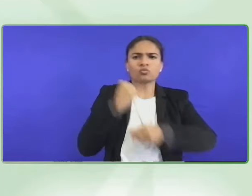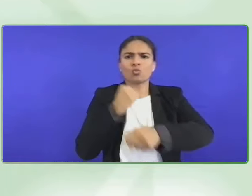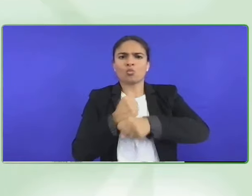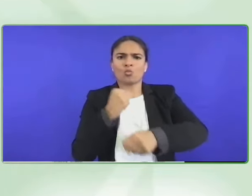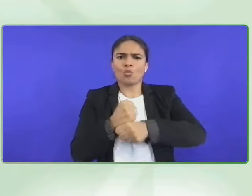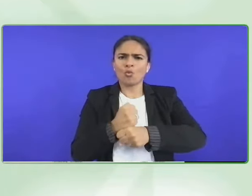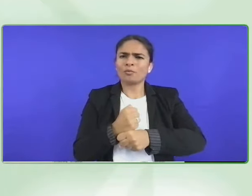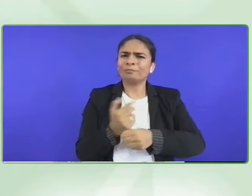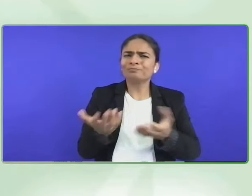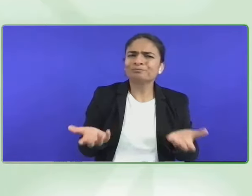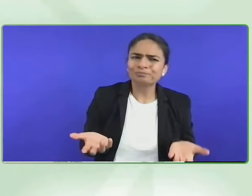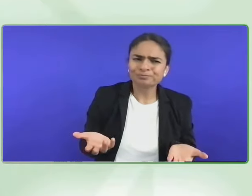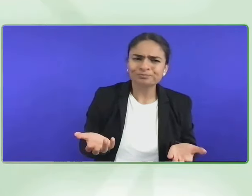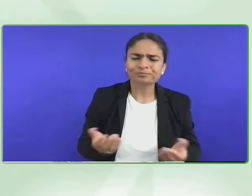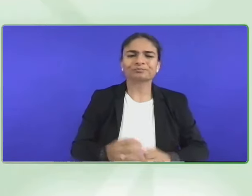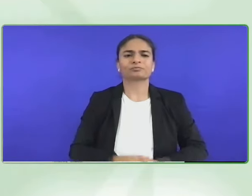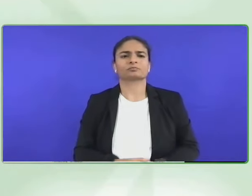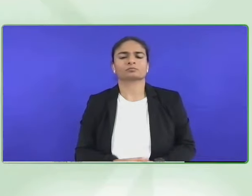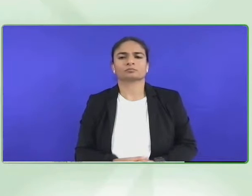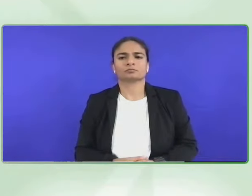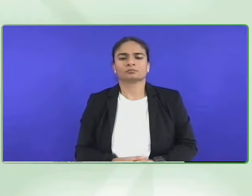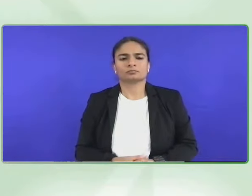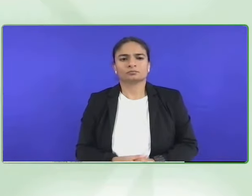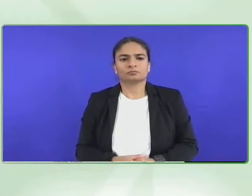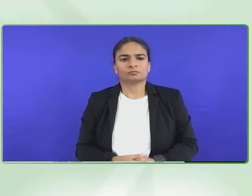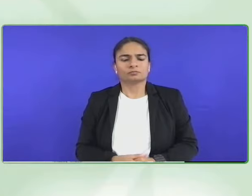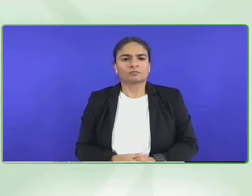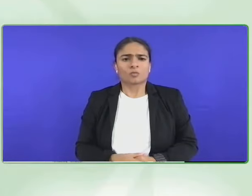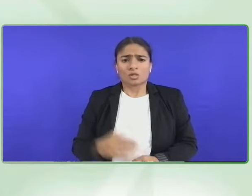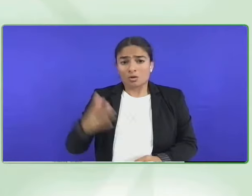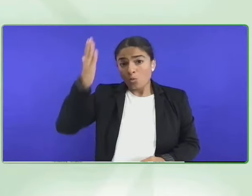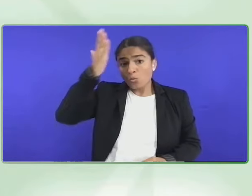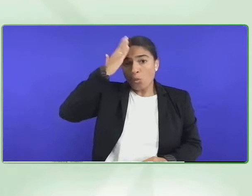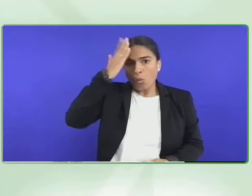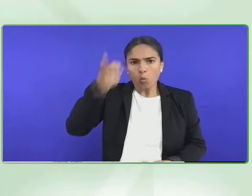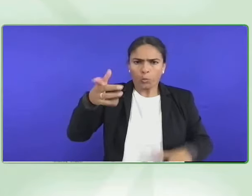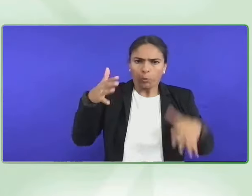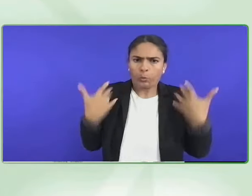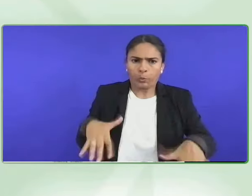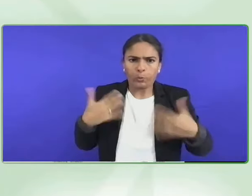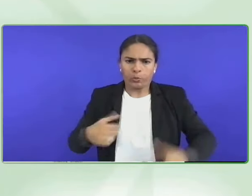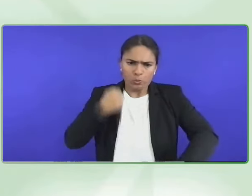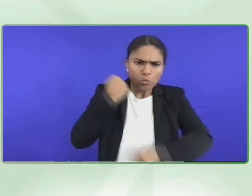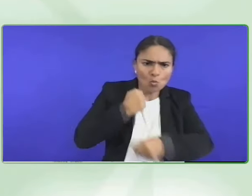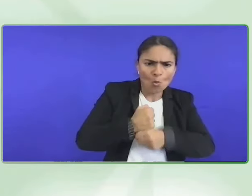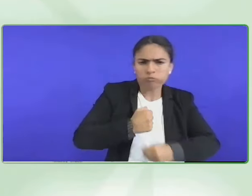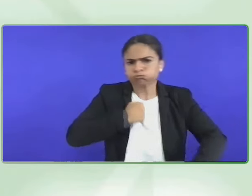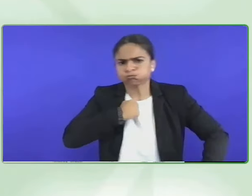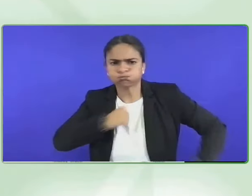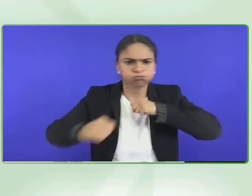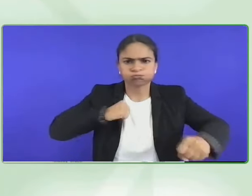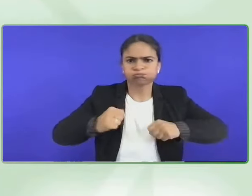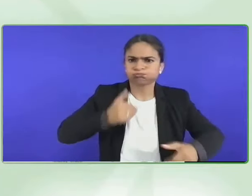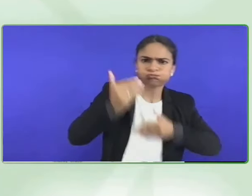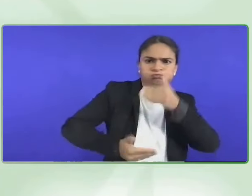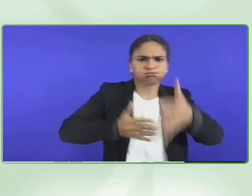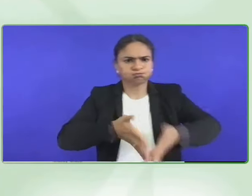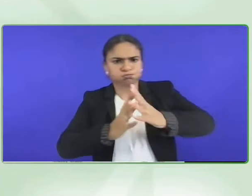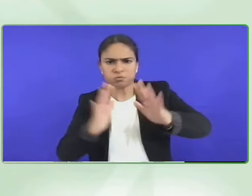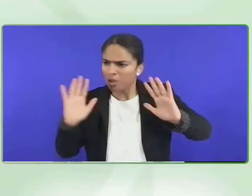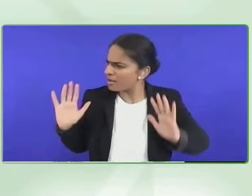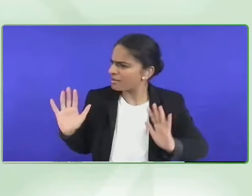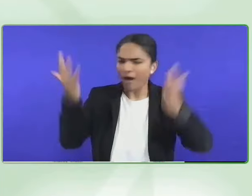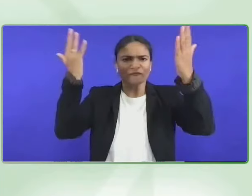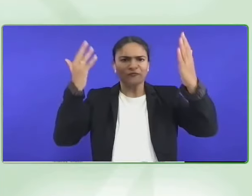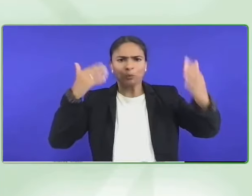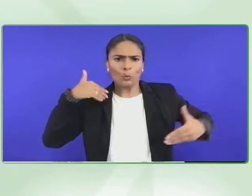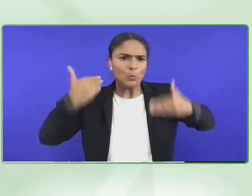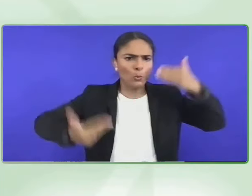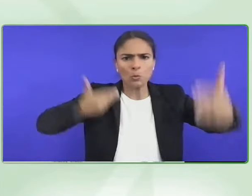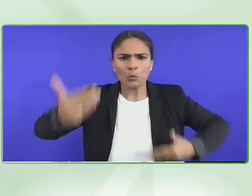Hi everyone, before I start, Mary Fernandez, round woman, she/her